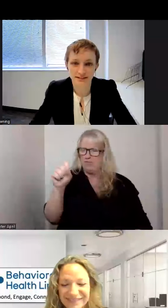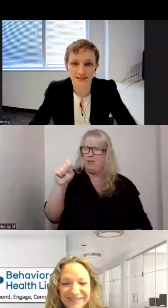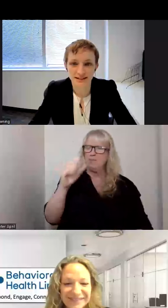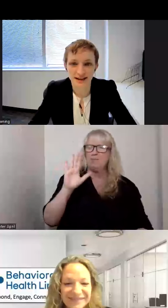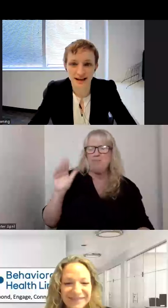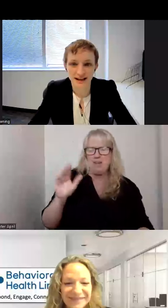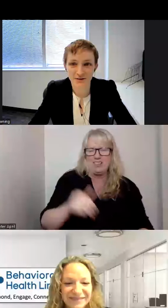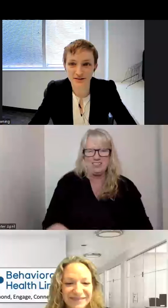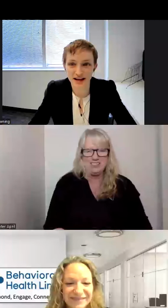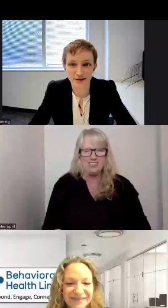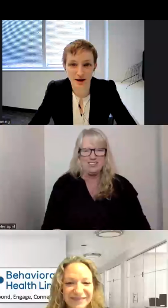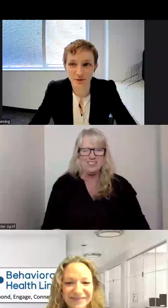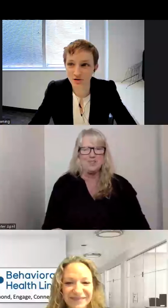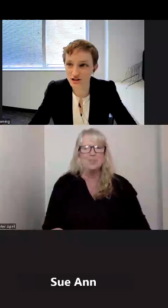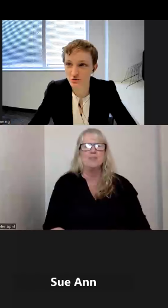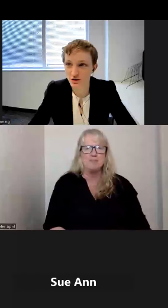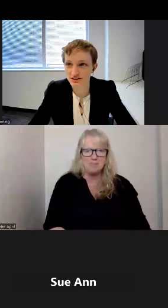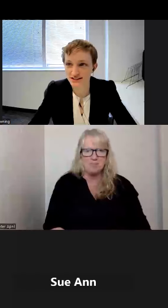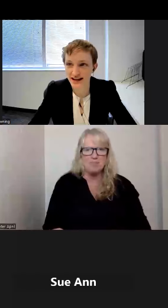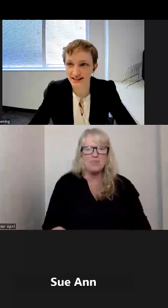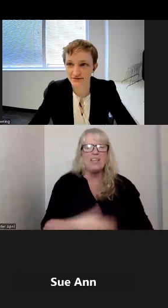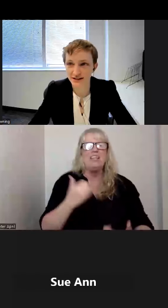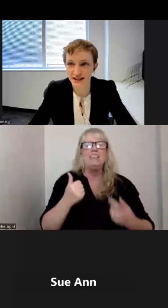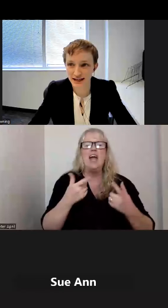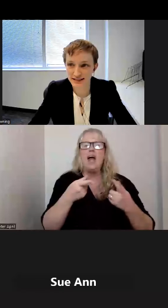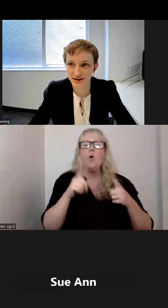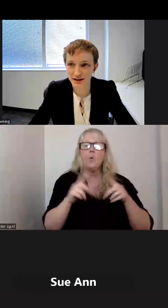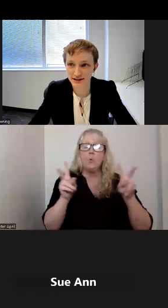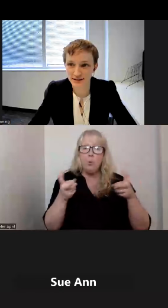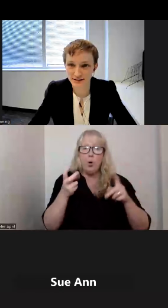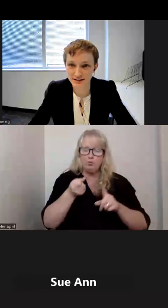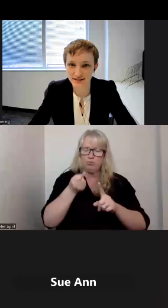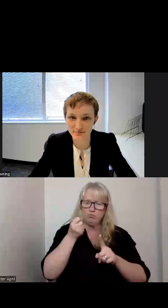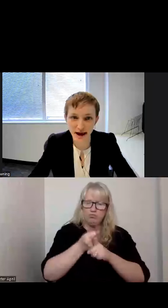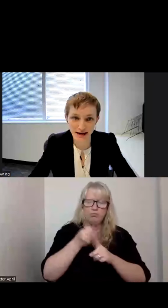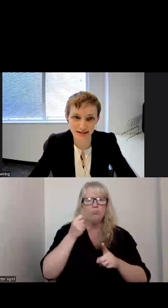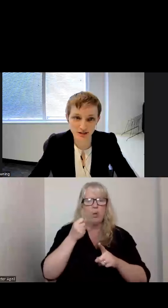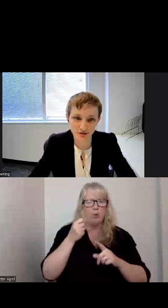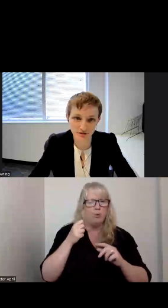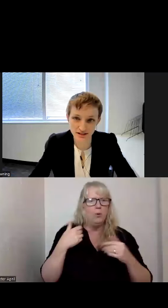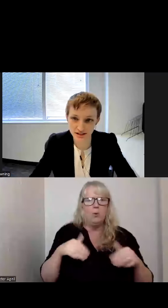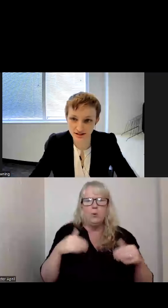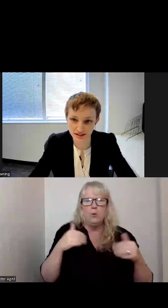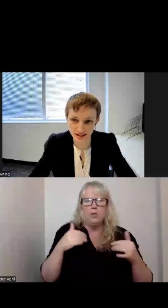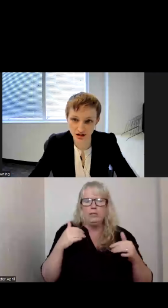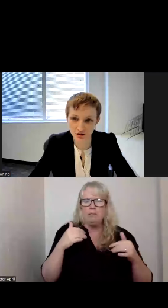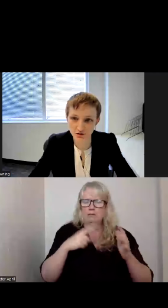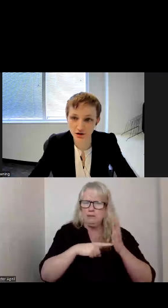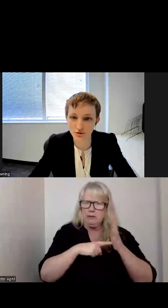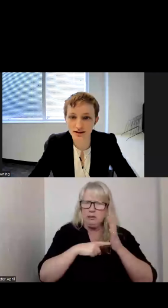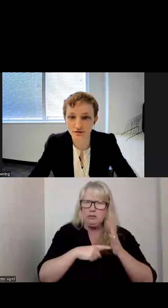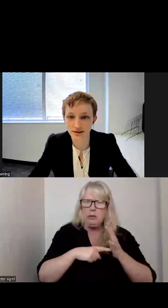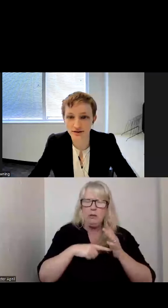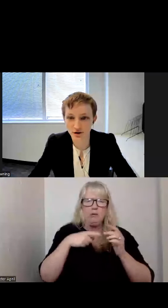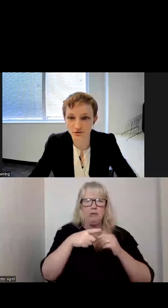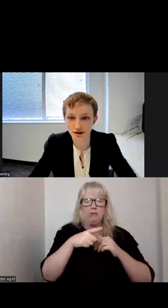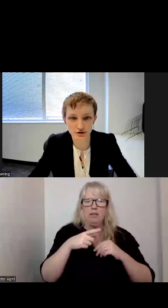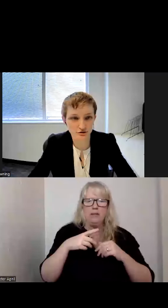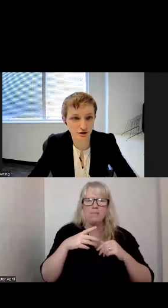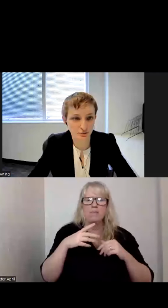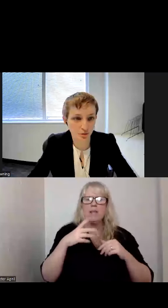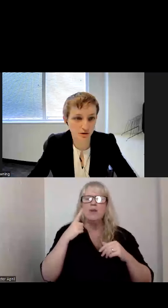: WE HAVE A BONUS QUOTE THAT HITS ON THIS ISSUE. FROM THAT ROAD RUNNERS REPORT,